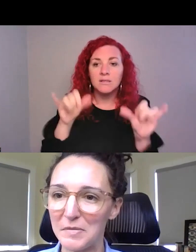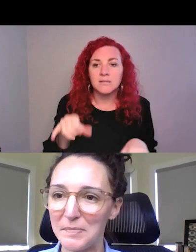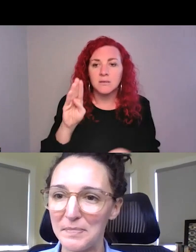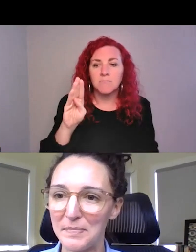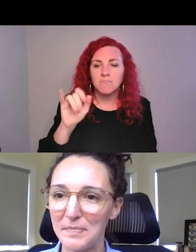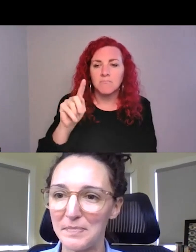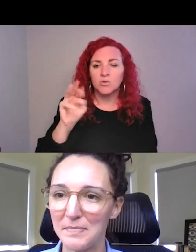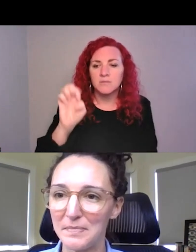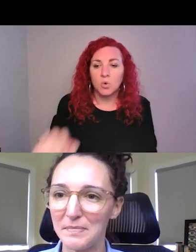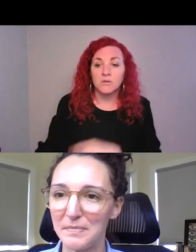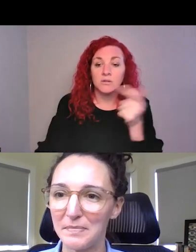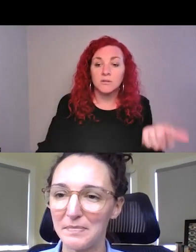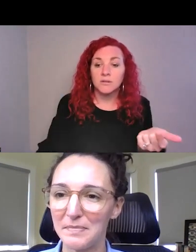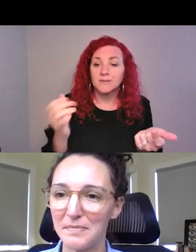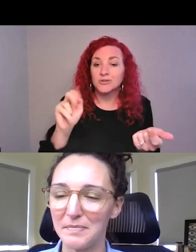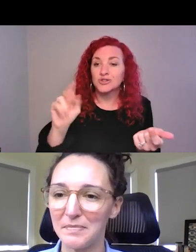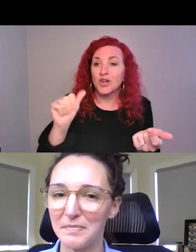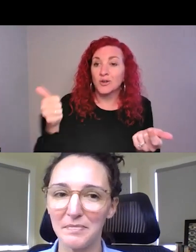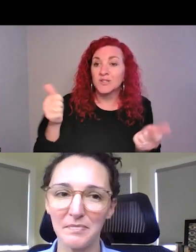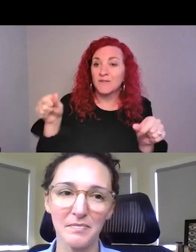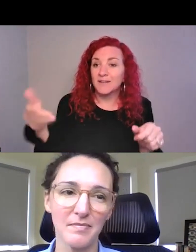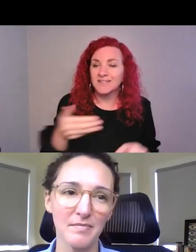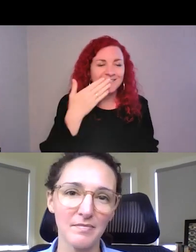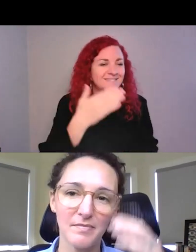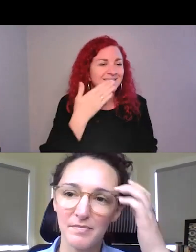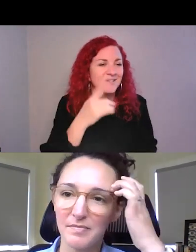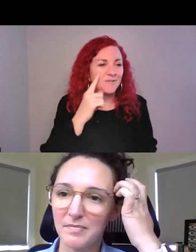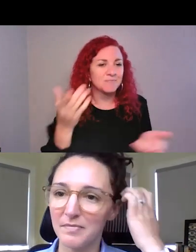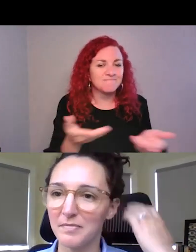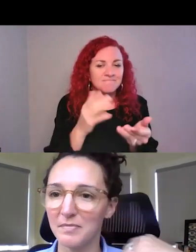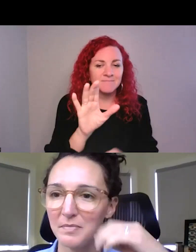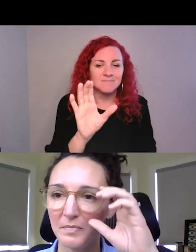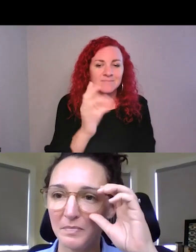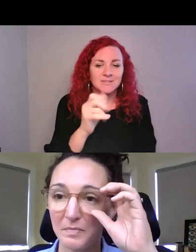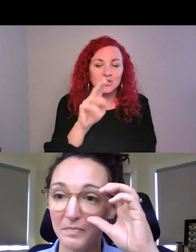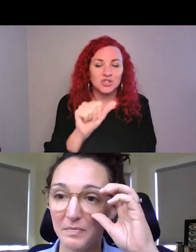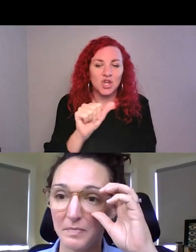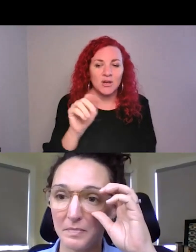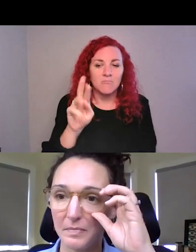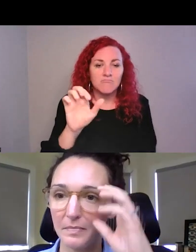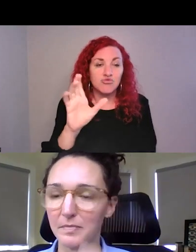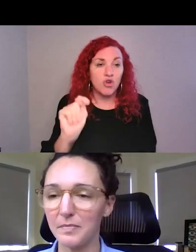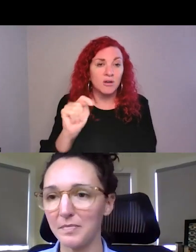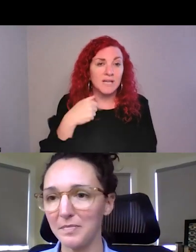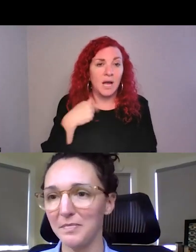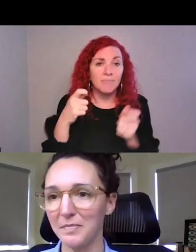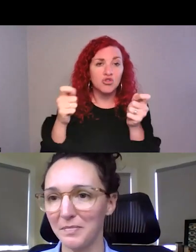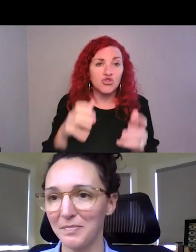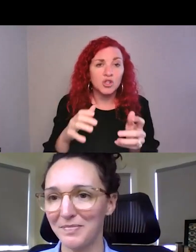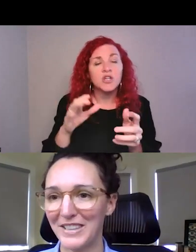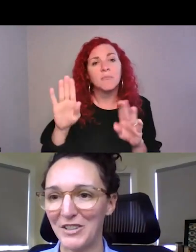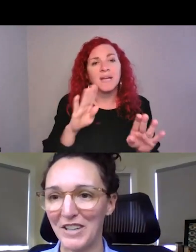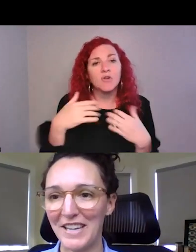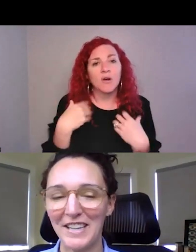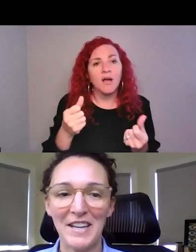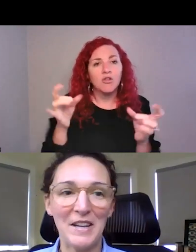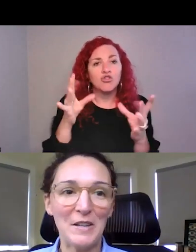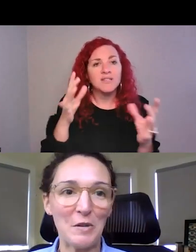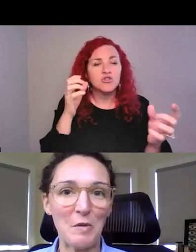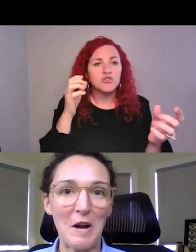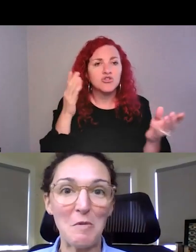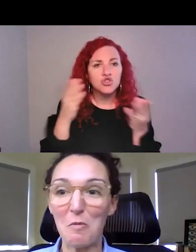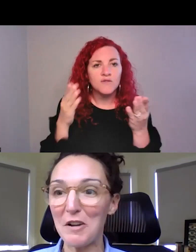I AM DIRECTOR OF CRISIS SERVICES AT THE BEHAVIORAL HEALTH SERVICES BALTIMORE.